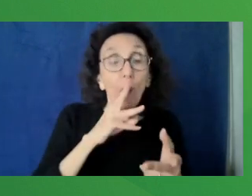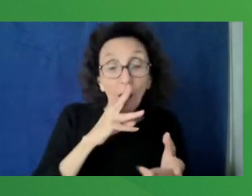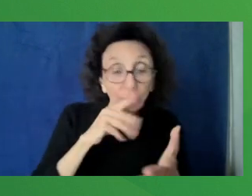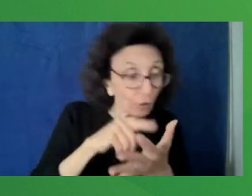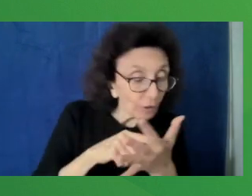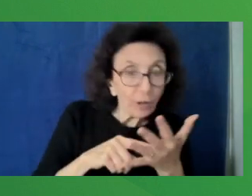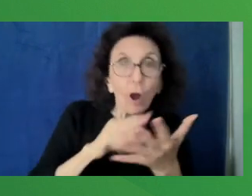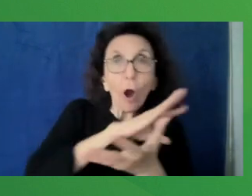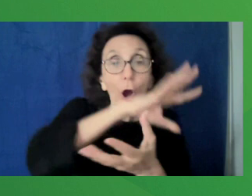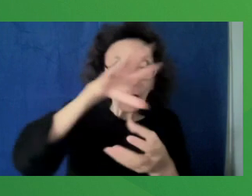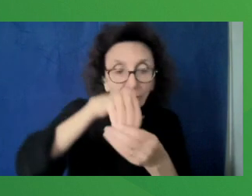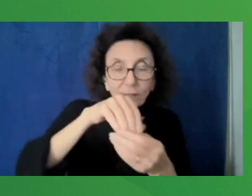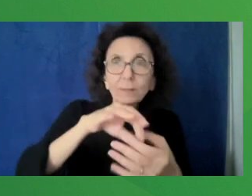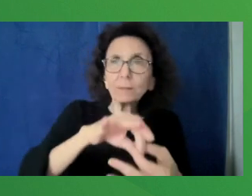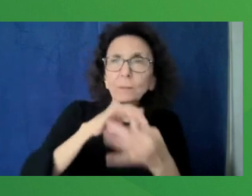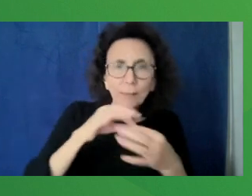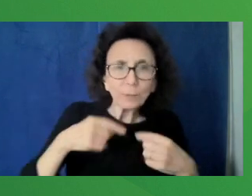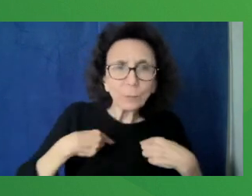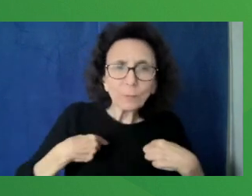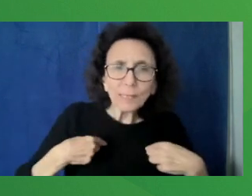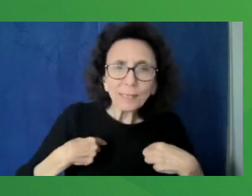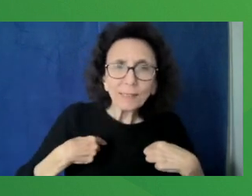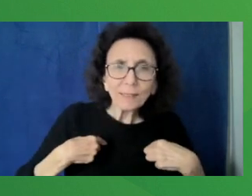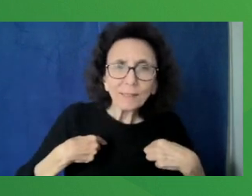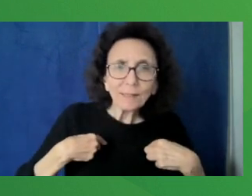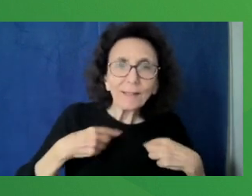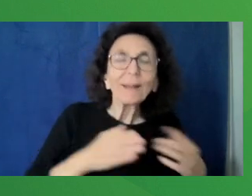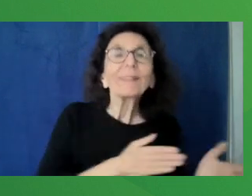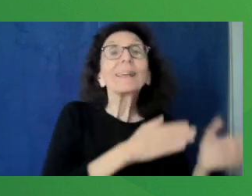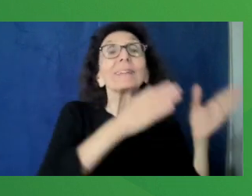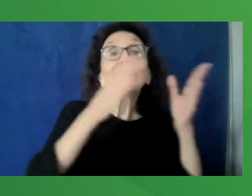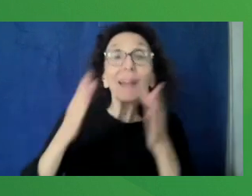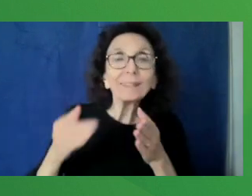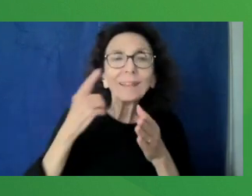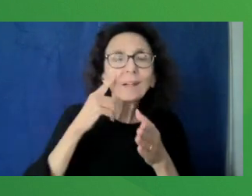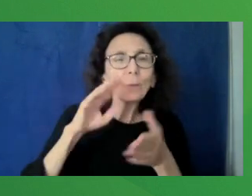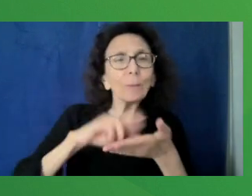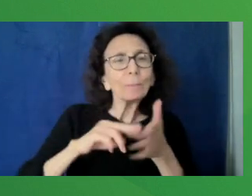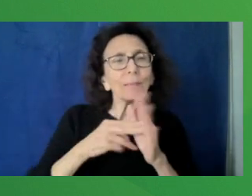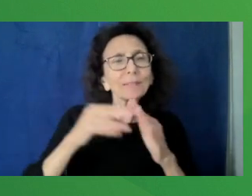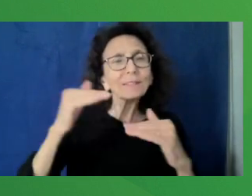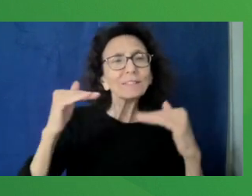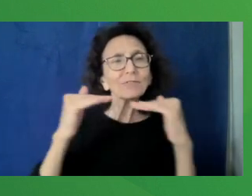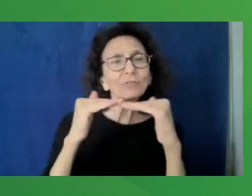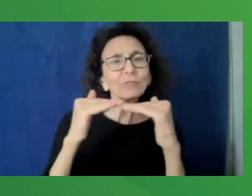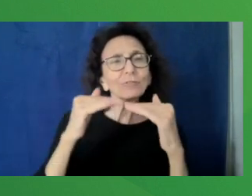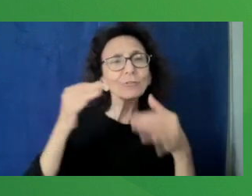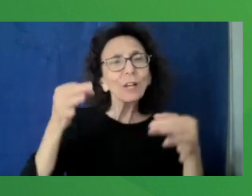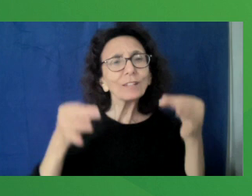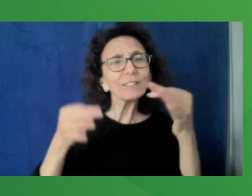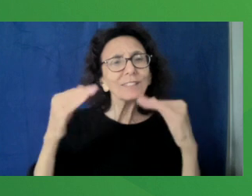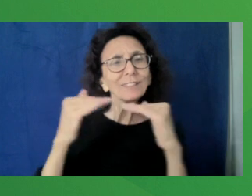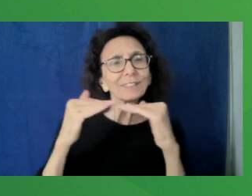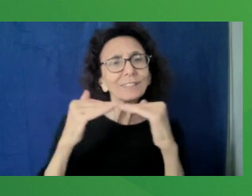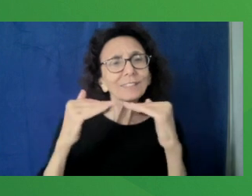to me? And then they think about justice. What is just, what is equitable, what is fair? And then,